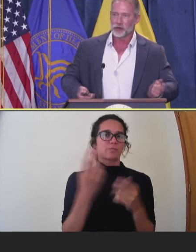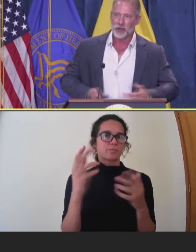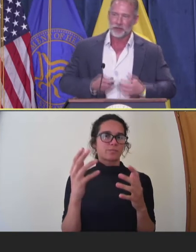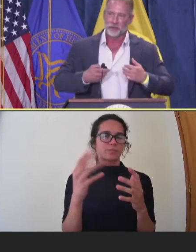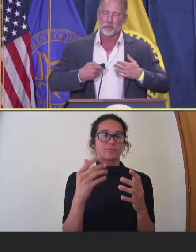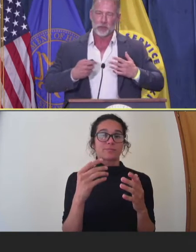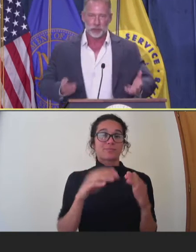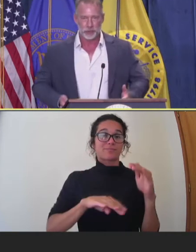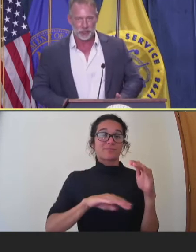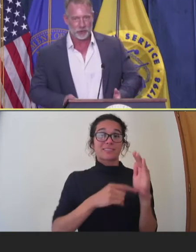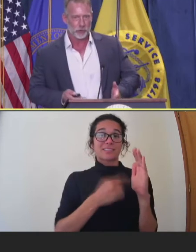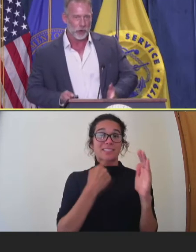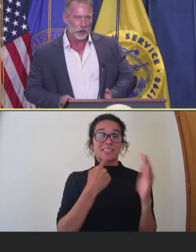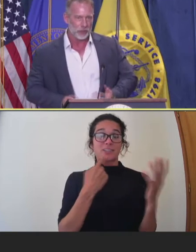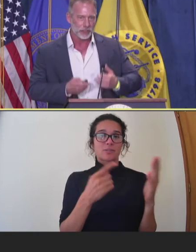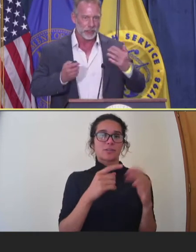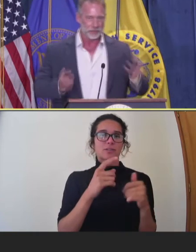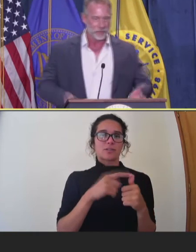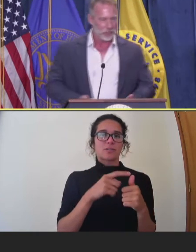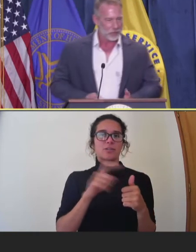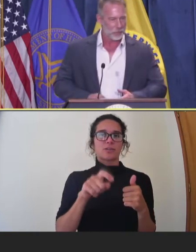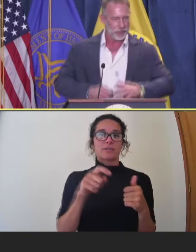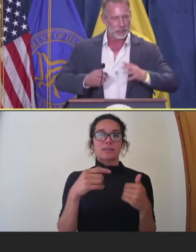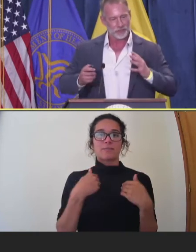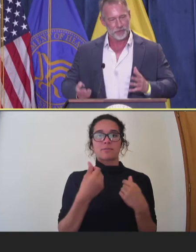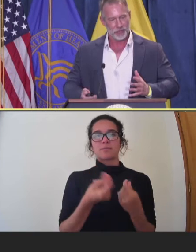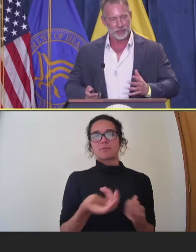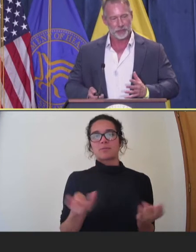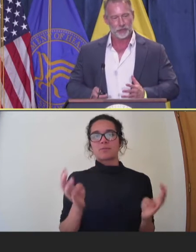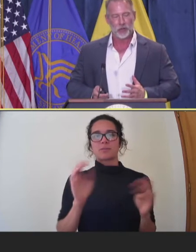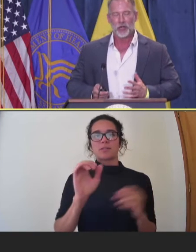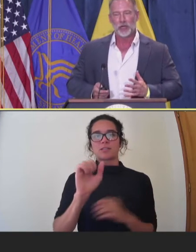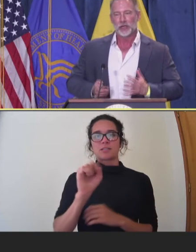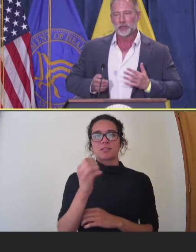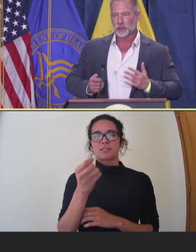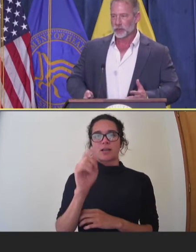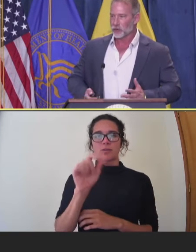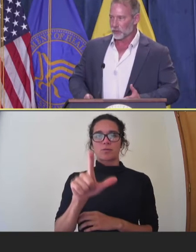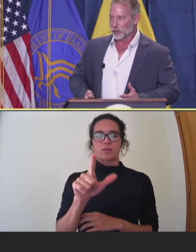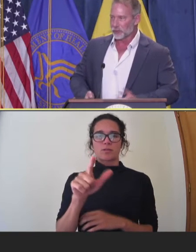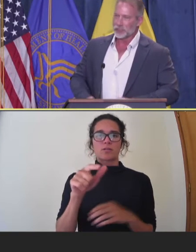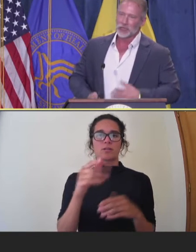you have to have multiple sexual partners in a couple weeks fit into certain groups.